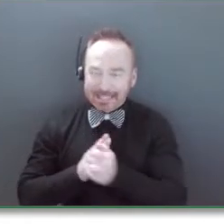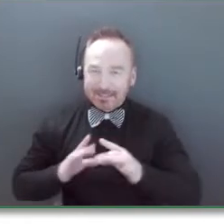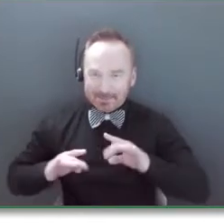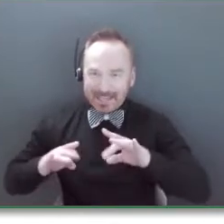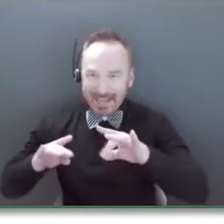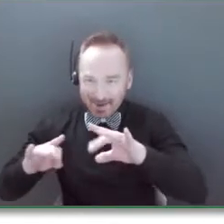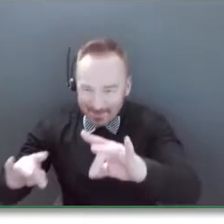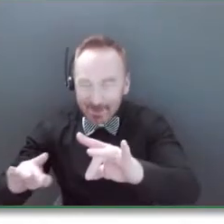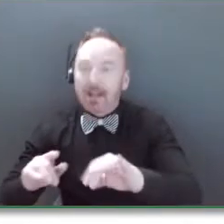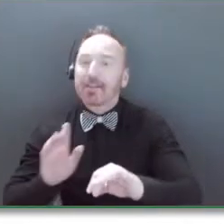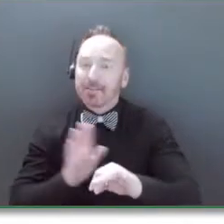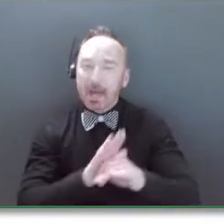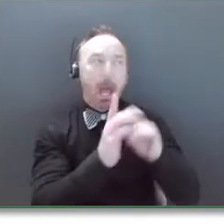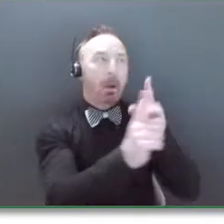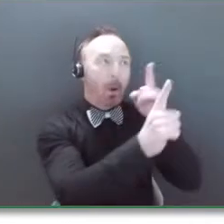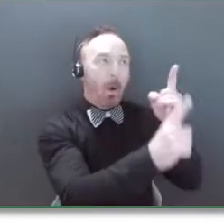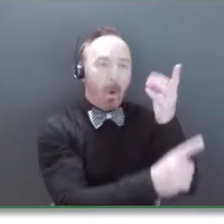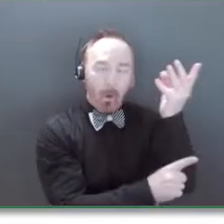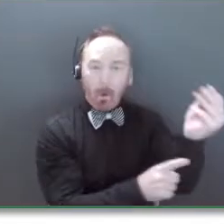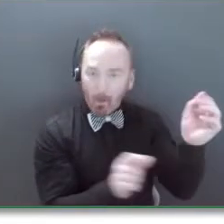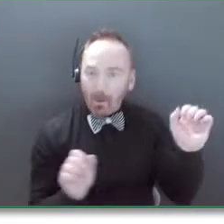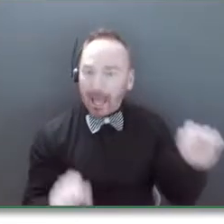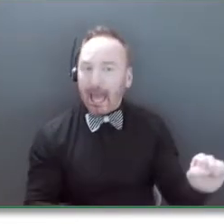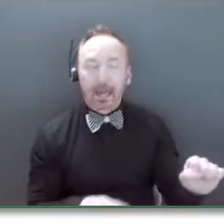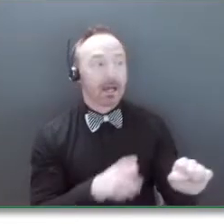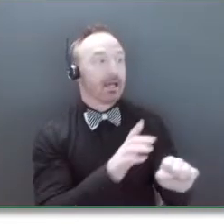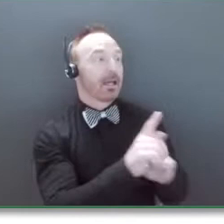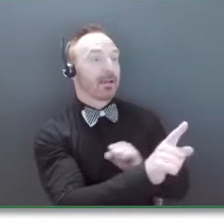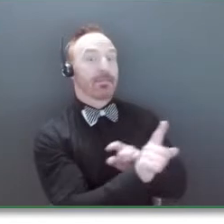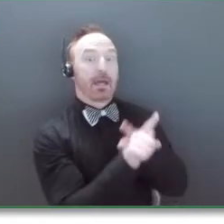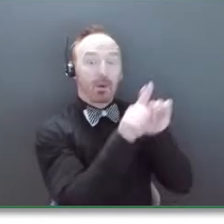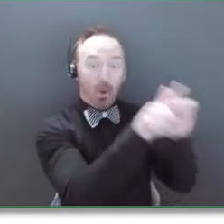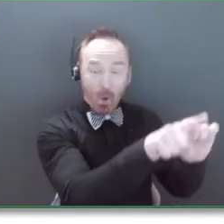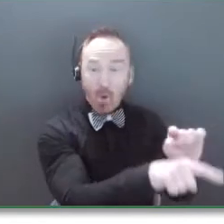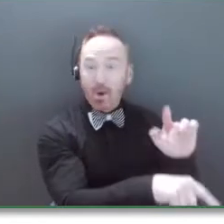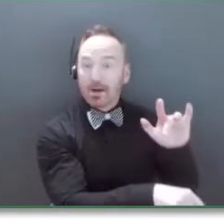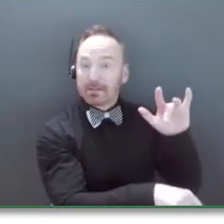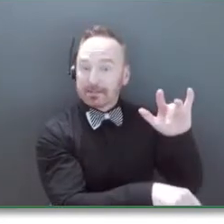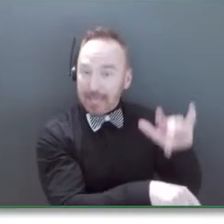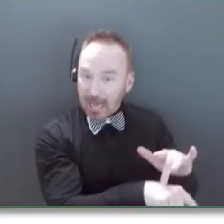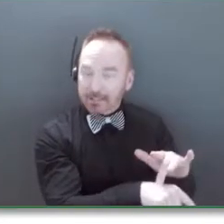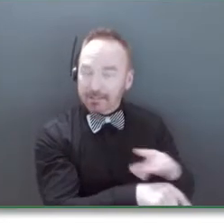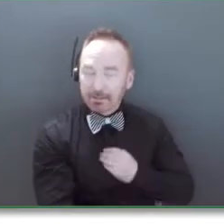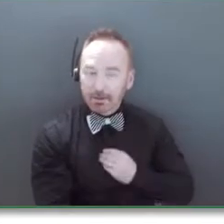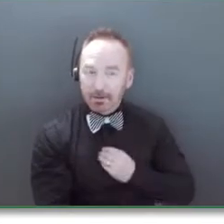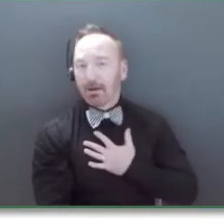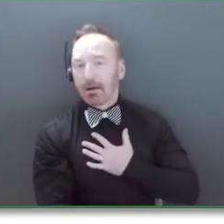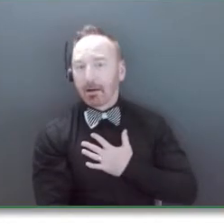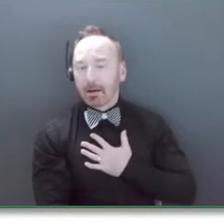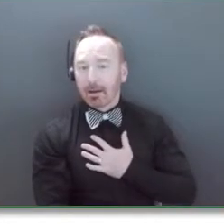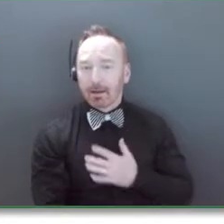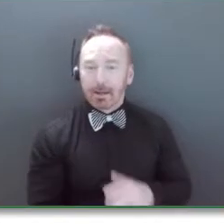destination and and and even of course the trek along the way has has many rewards.